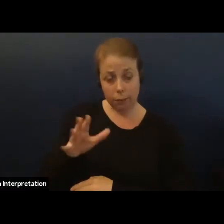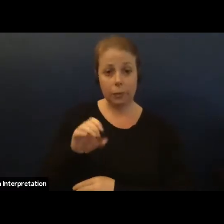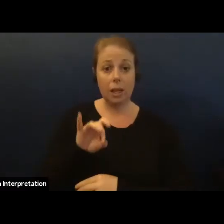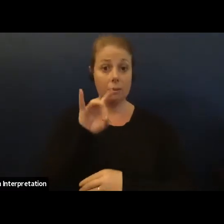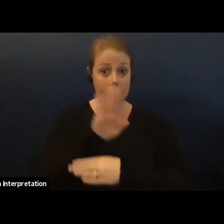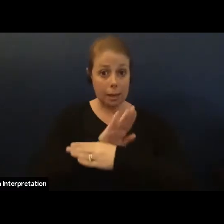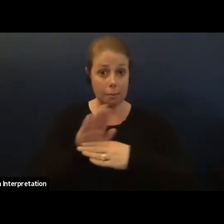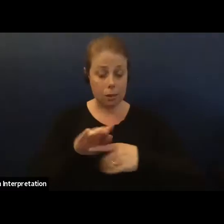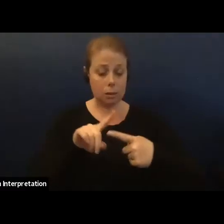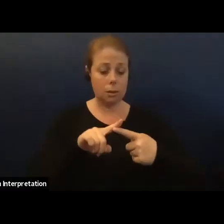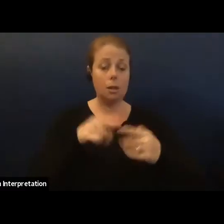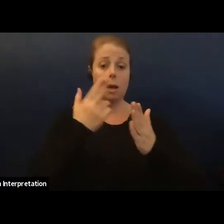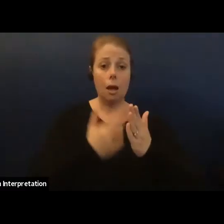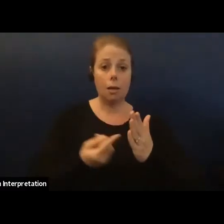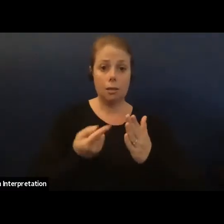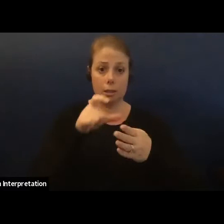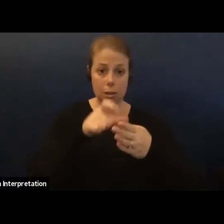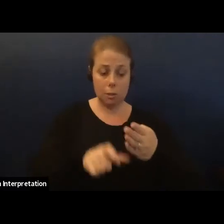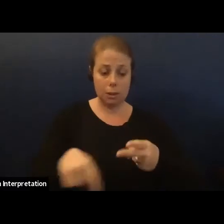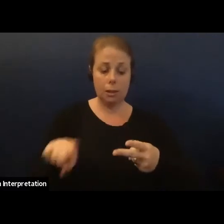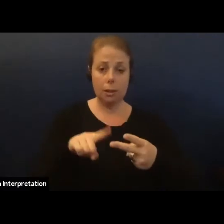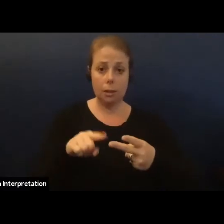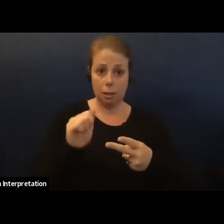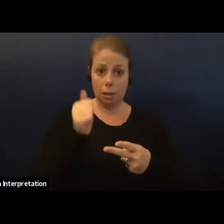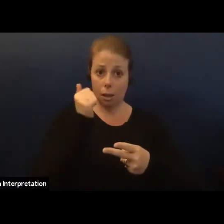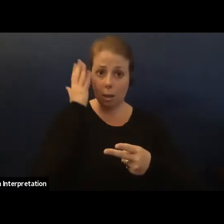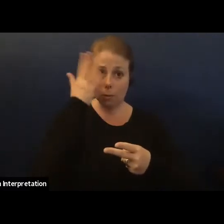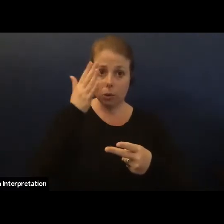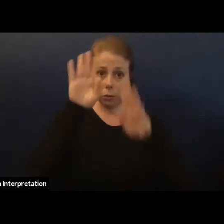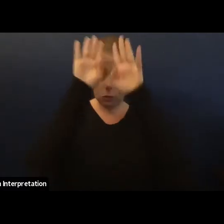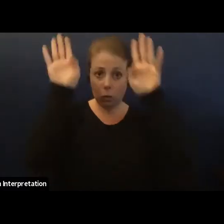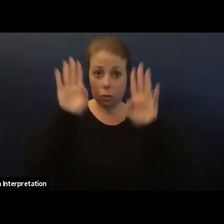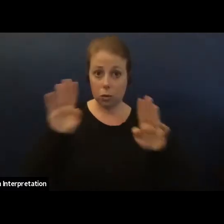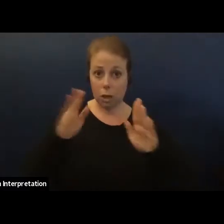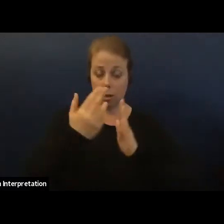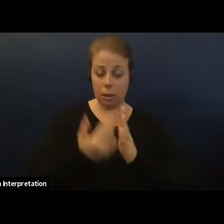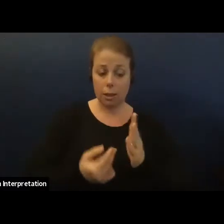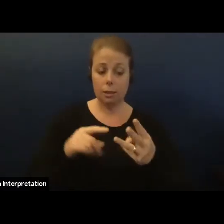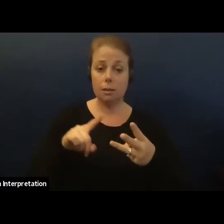one for Aboriginal and Torres Strait Islander arts, for community arts and cultural development,